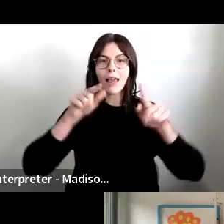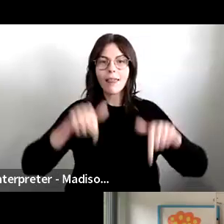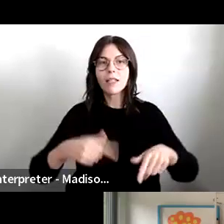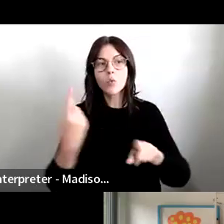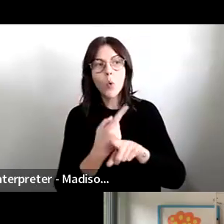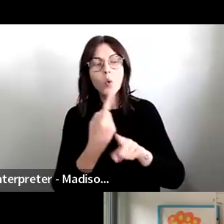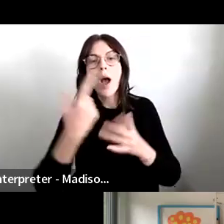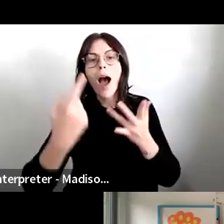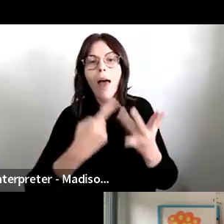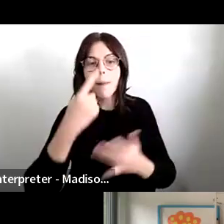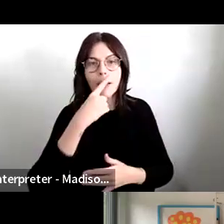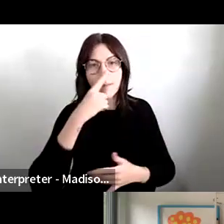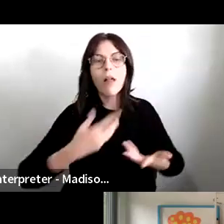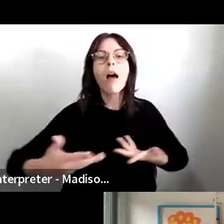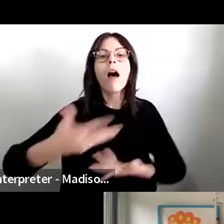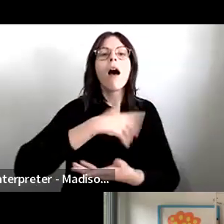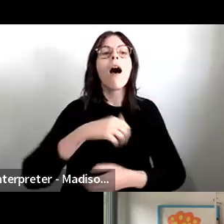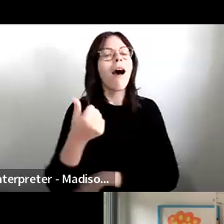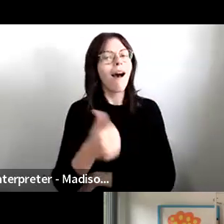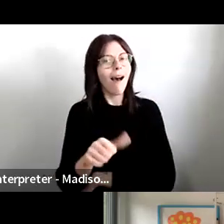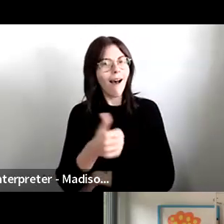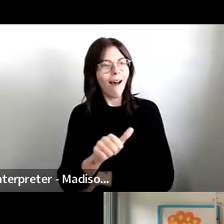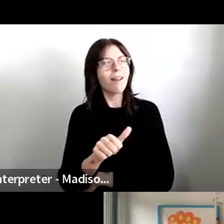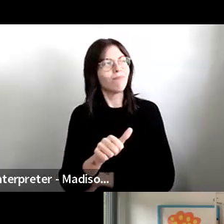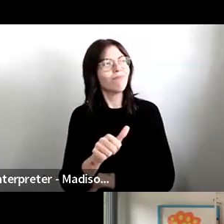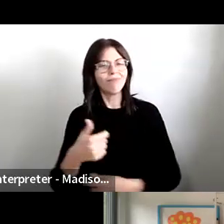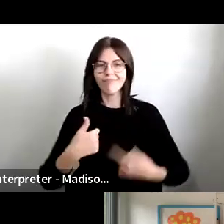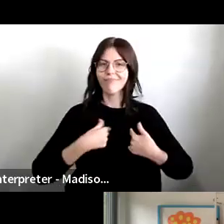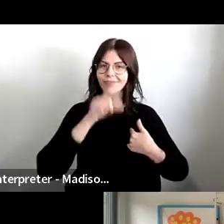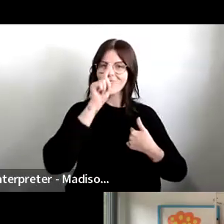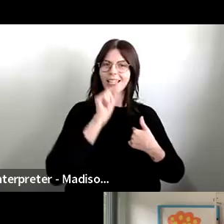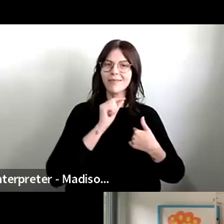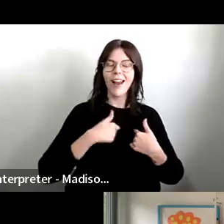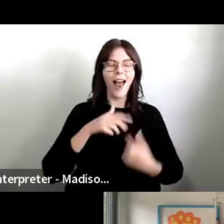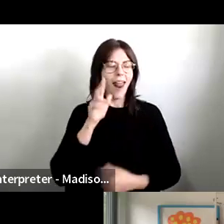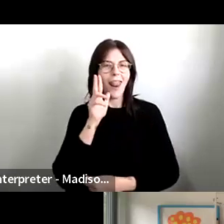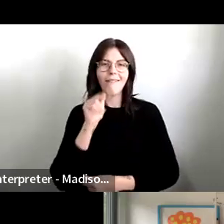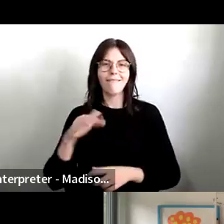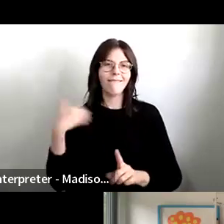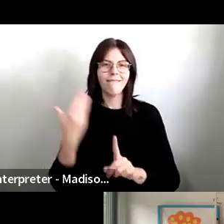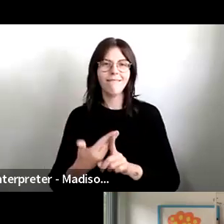putting my hat in the ring and seeing how it goes. I've loved it since. And sometimes it still